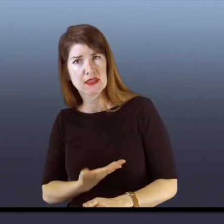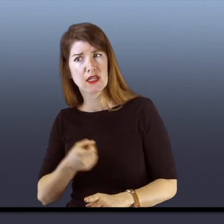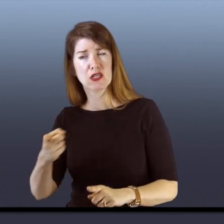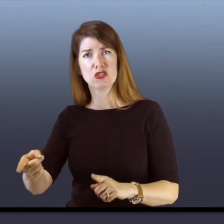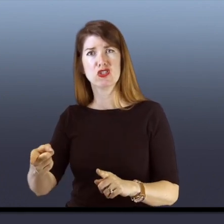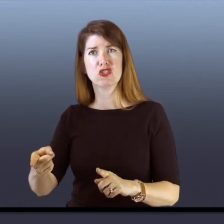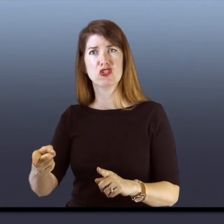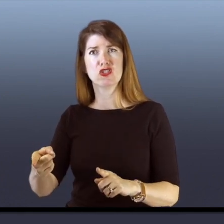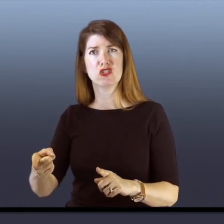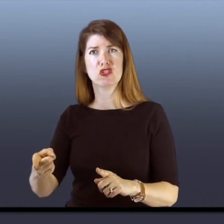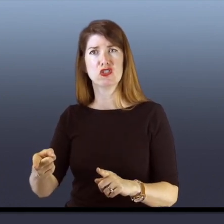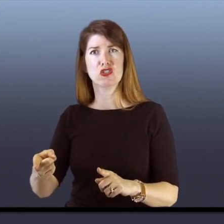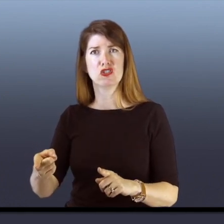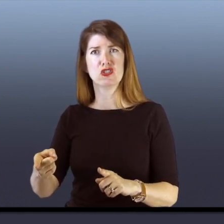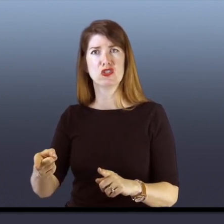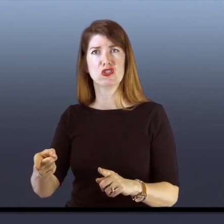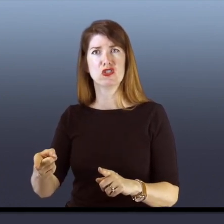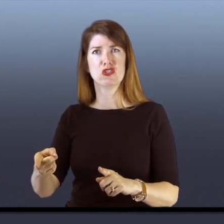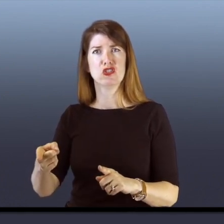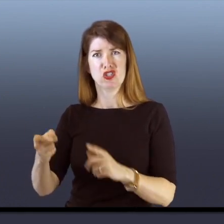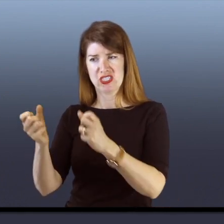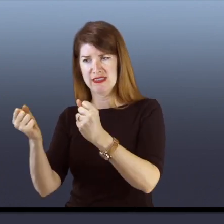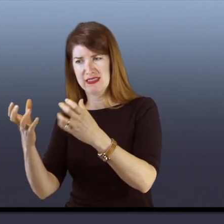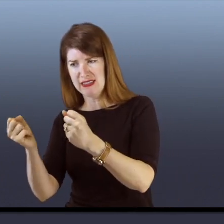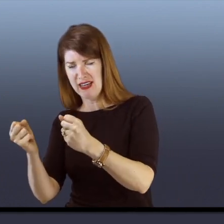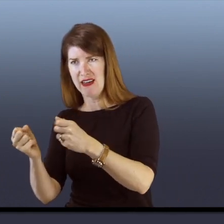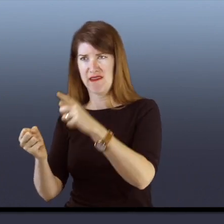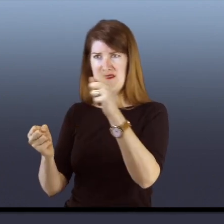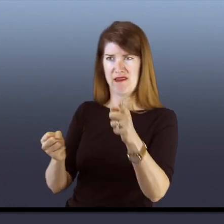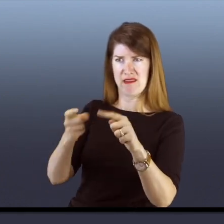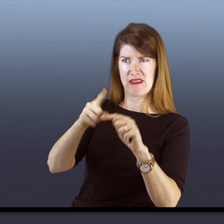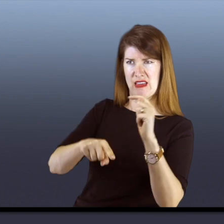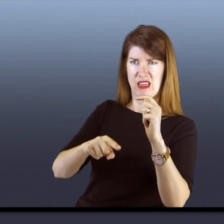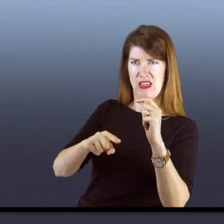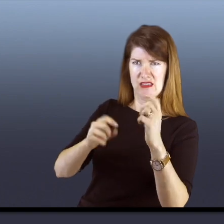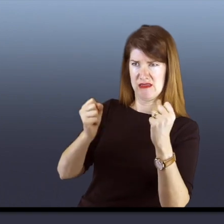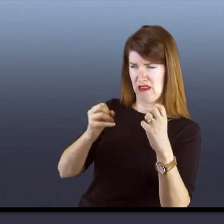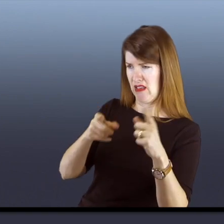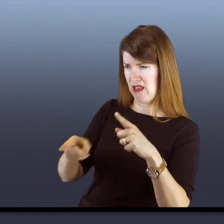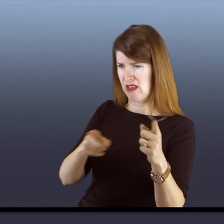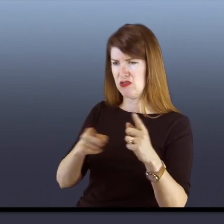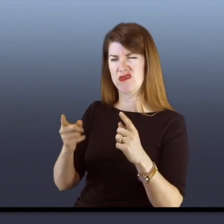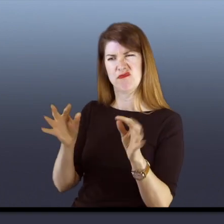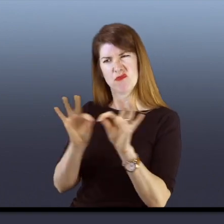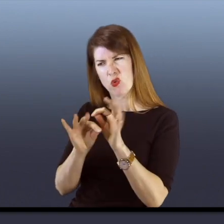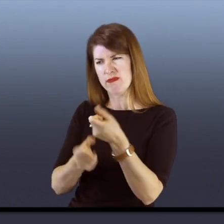And she signs, you're not, so you are not able to communicate with her. So I really want to support her in expressing her feelings.